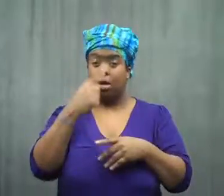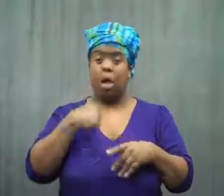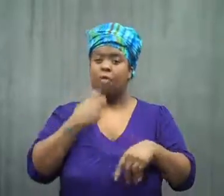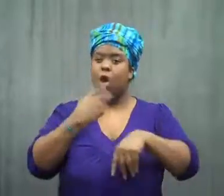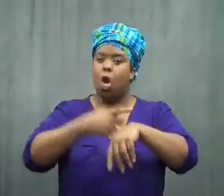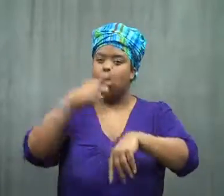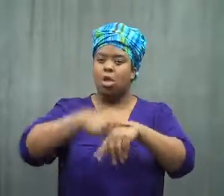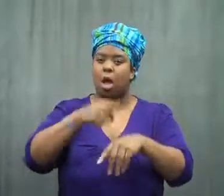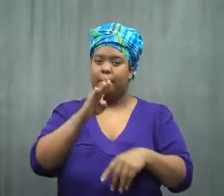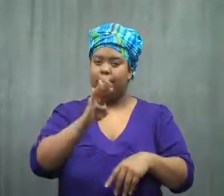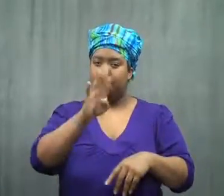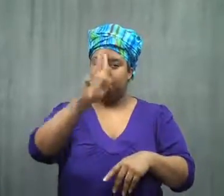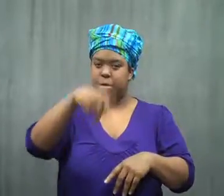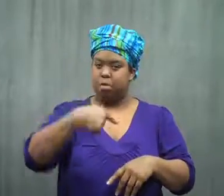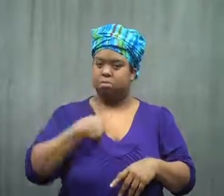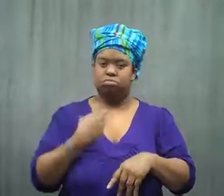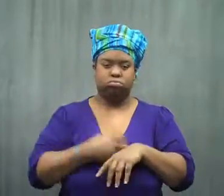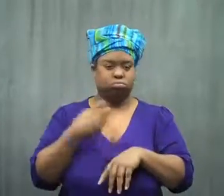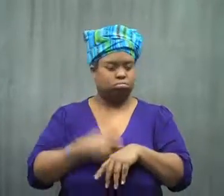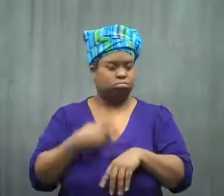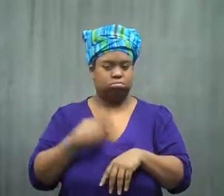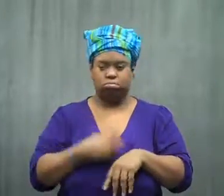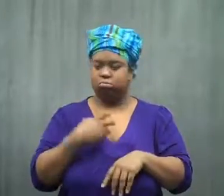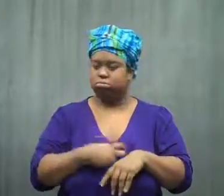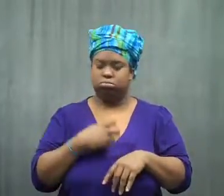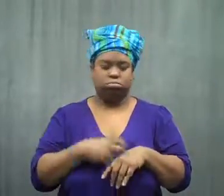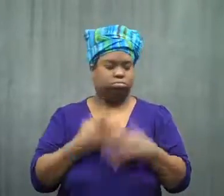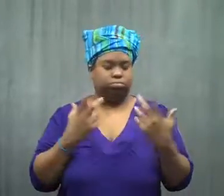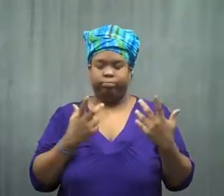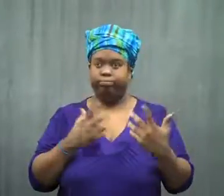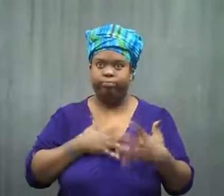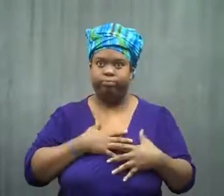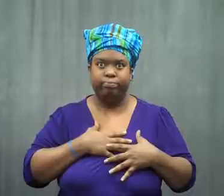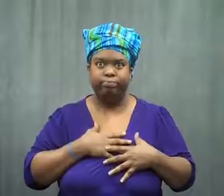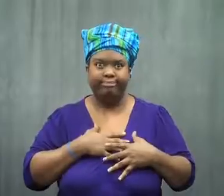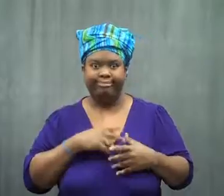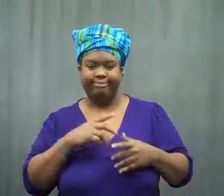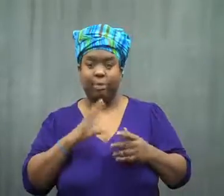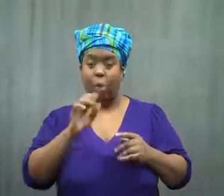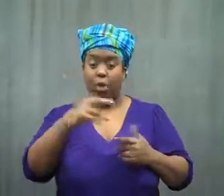Now see, I have a hard time burping. I can never do it.